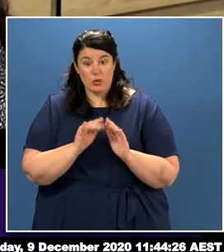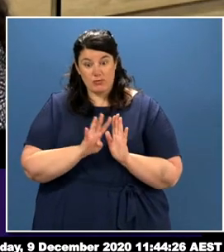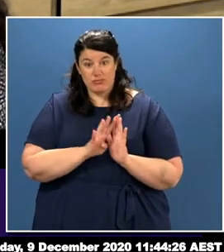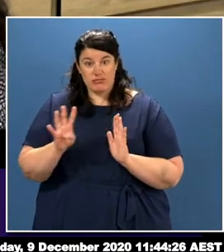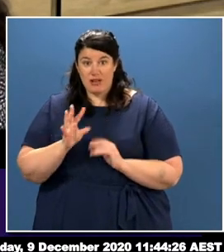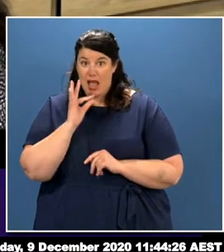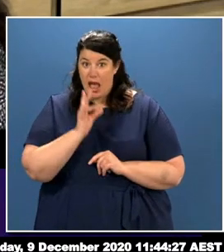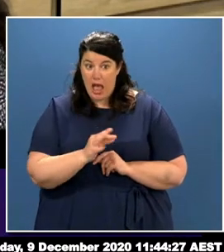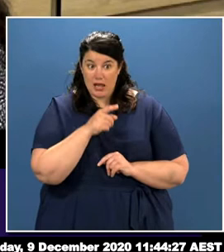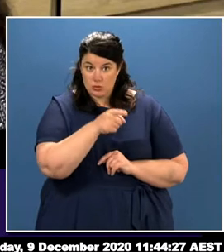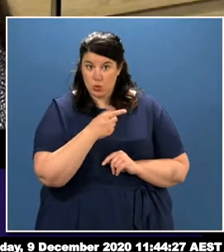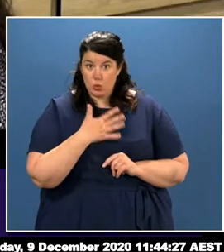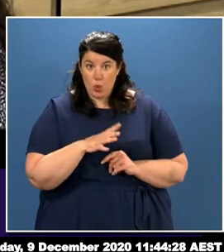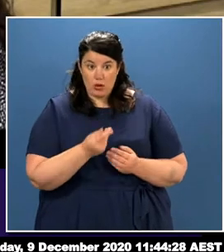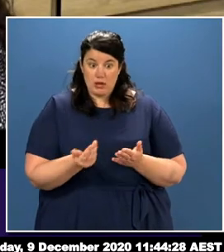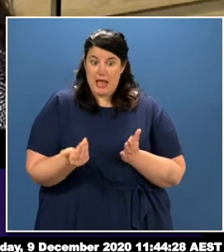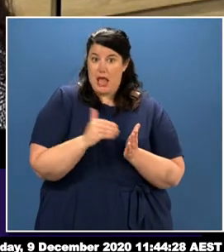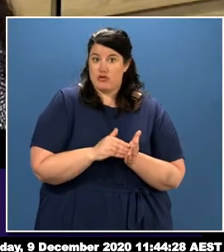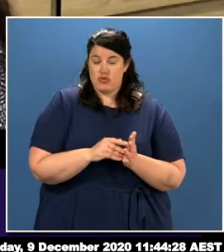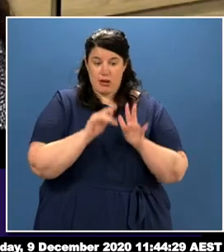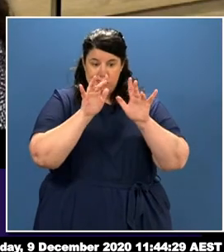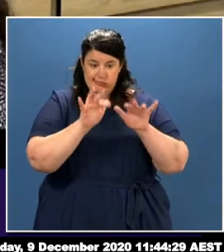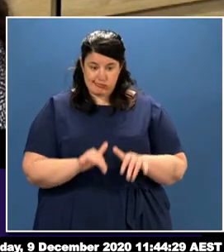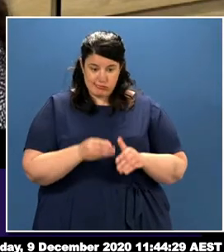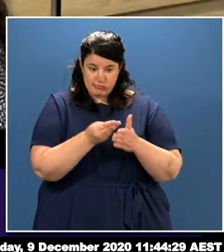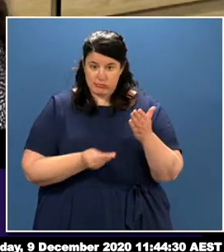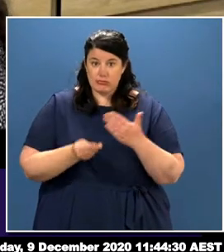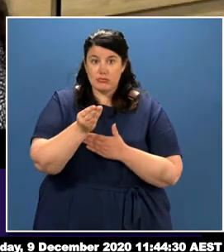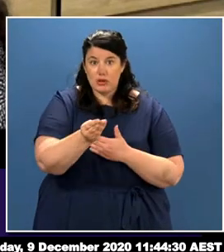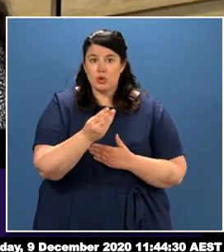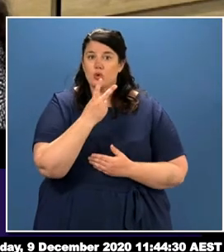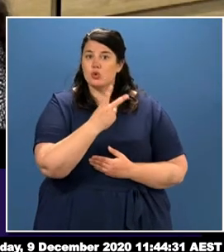whether you would like to put in a further written submission of 200